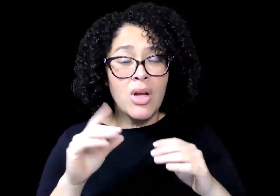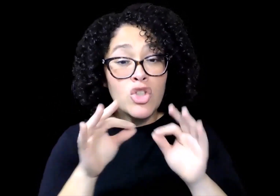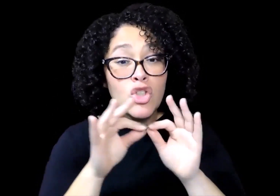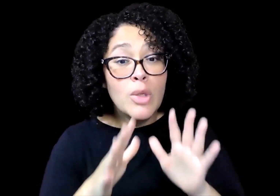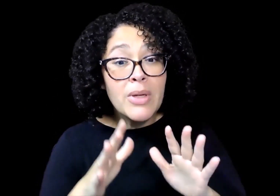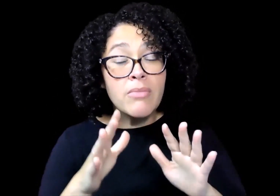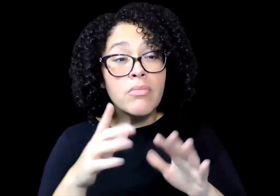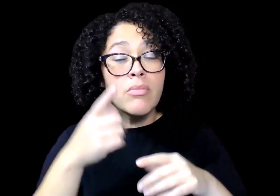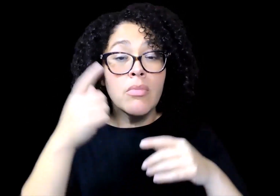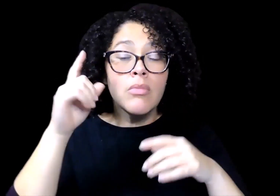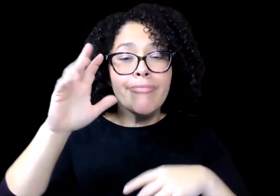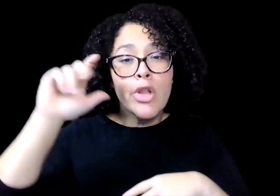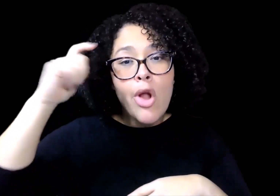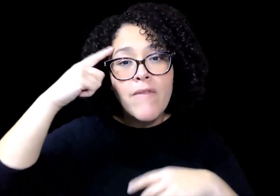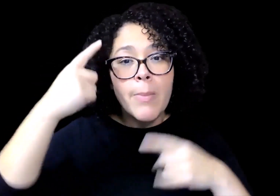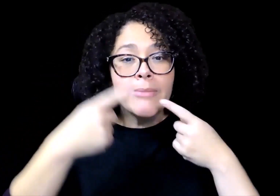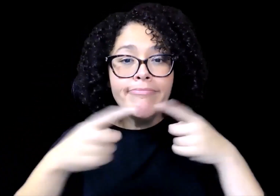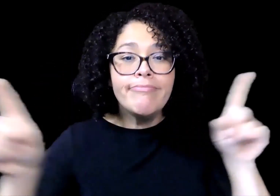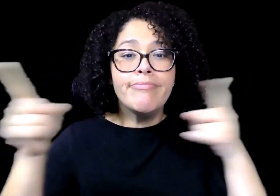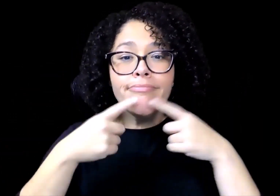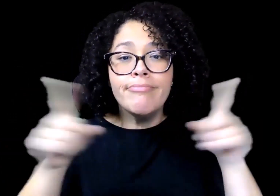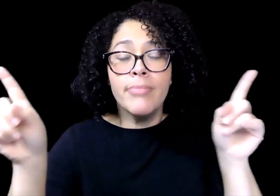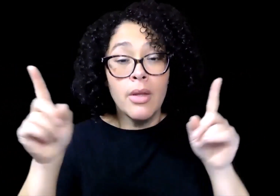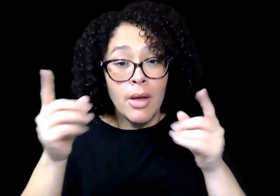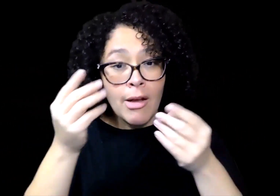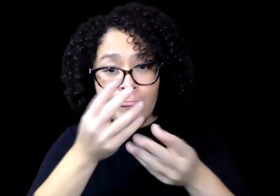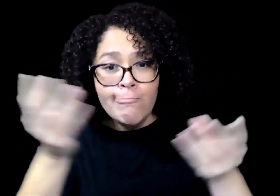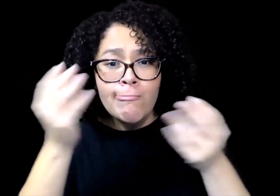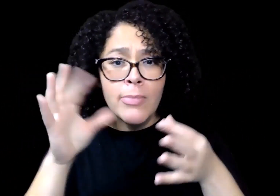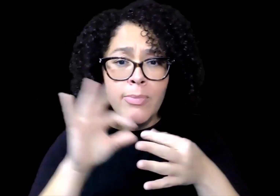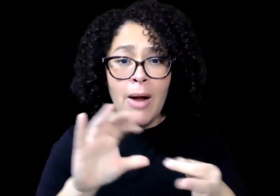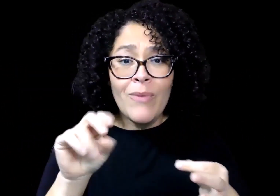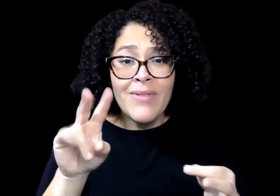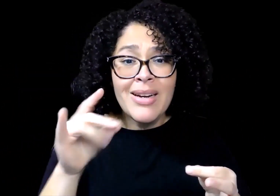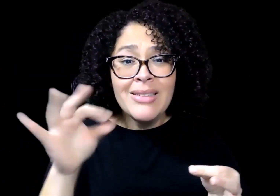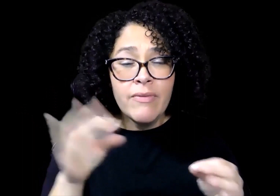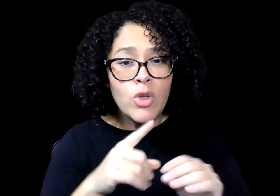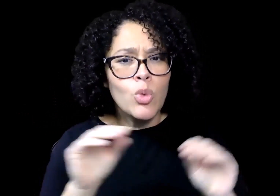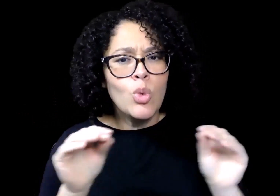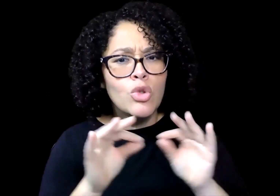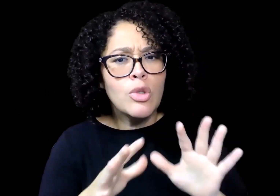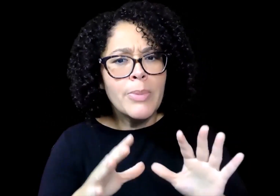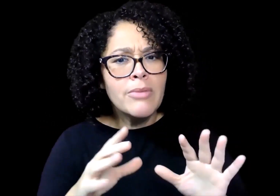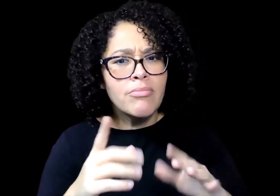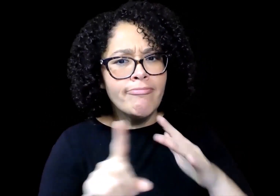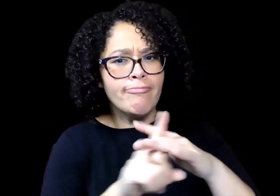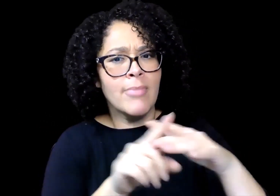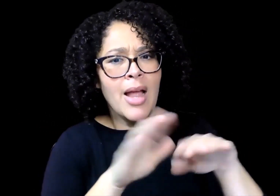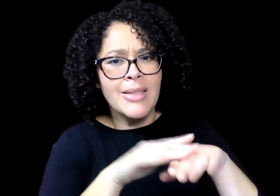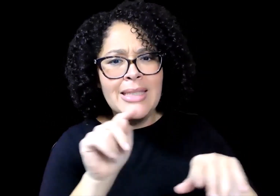big deal you know the governor was making announcements on a regular basis basis about